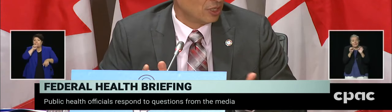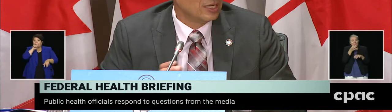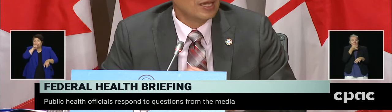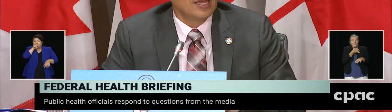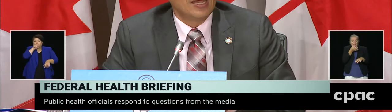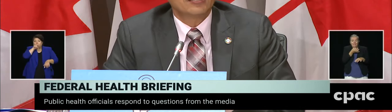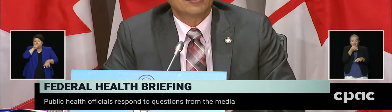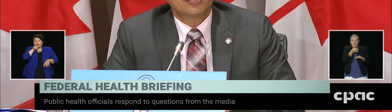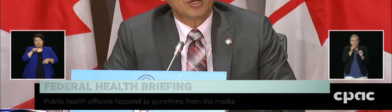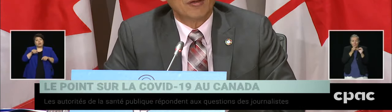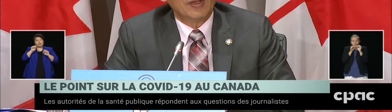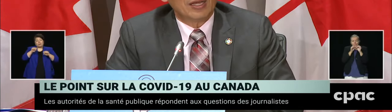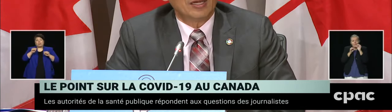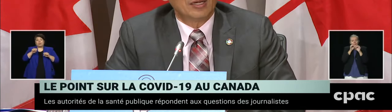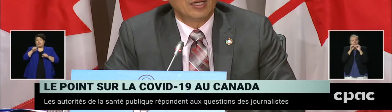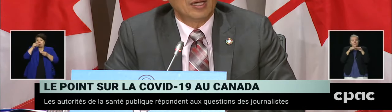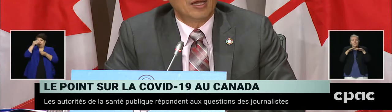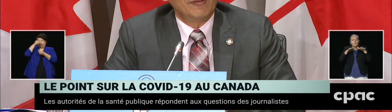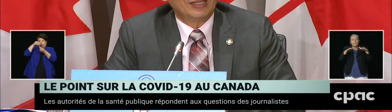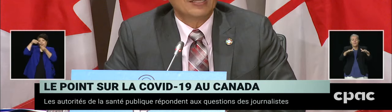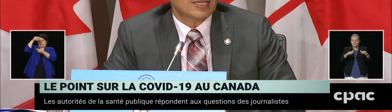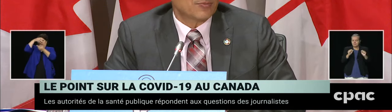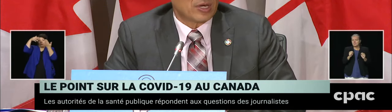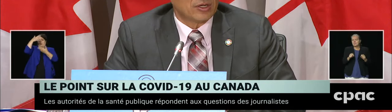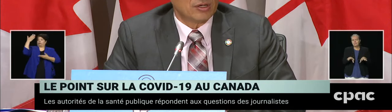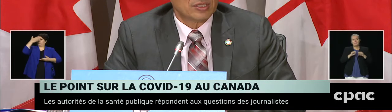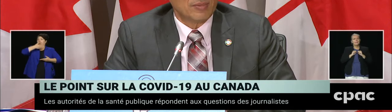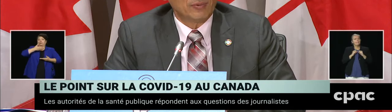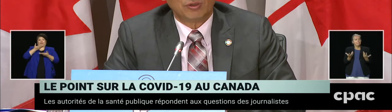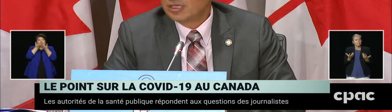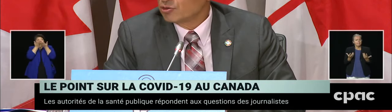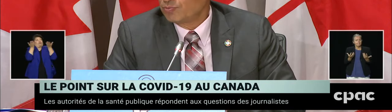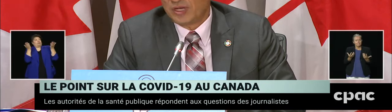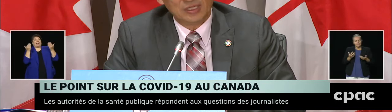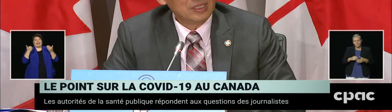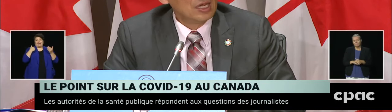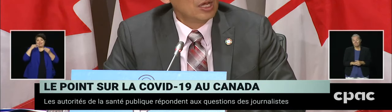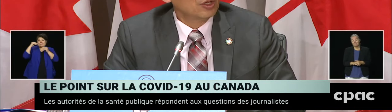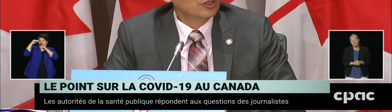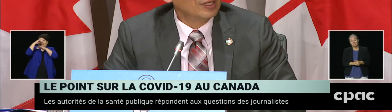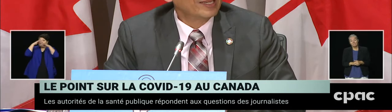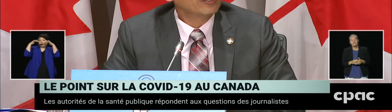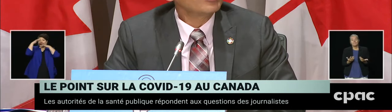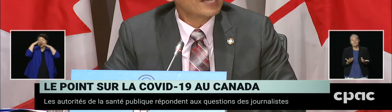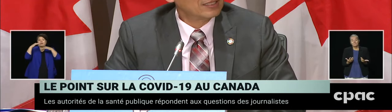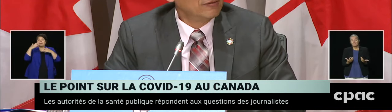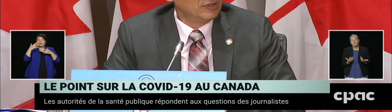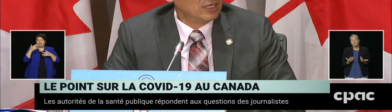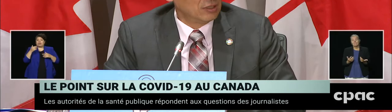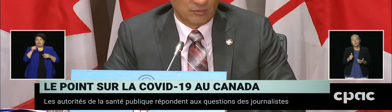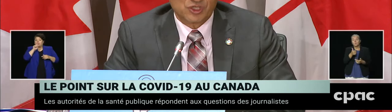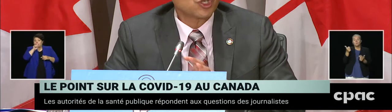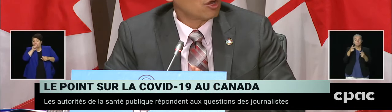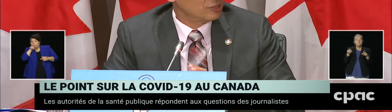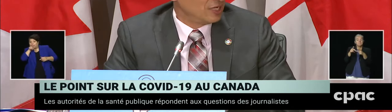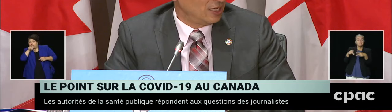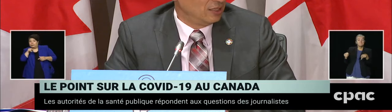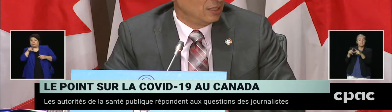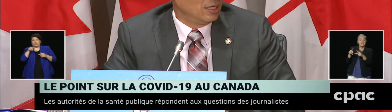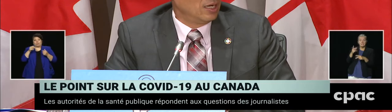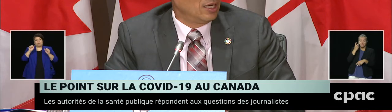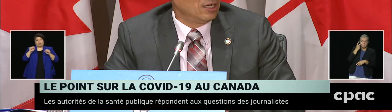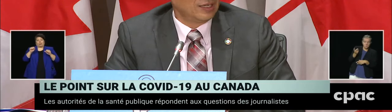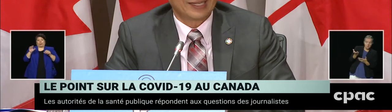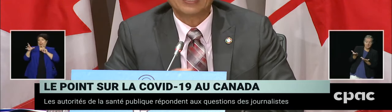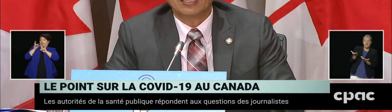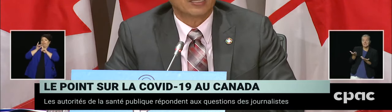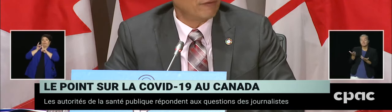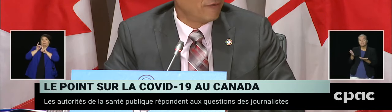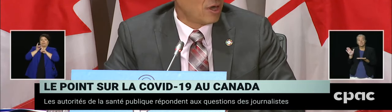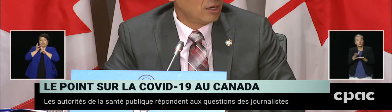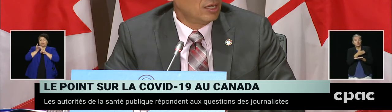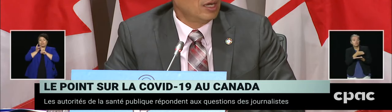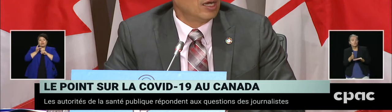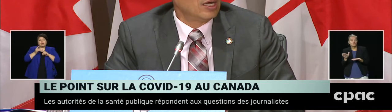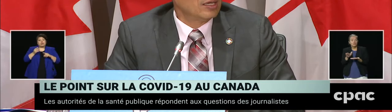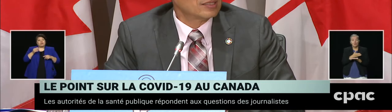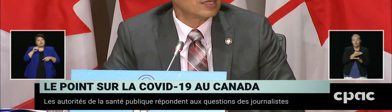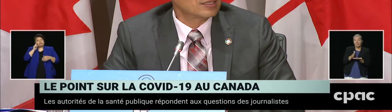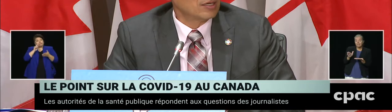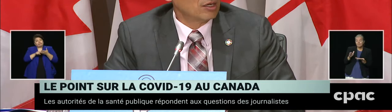WE TALK ABOUT PERHAPS SMALLER